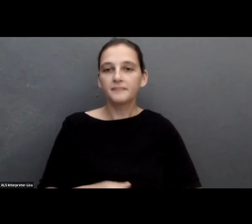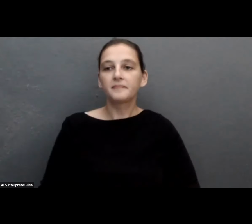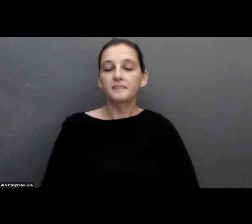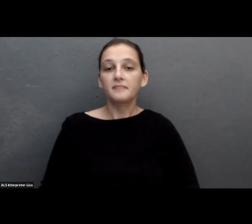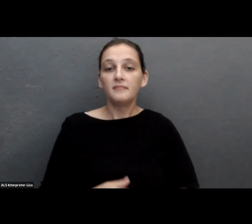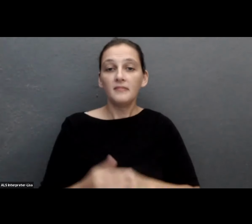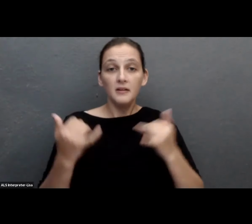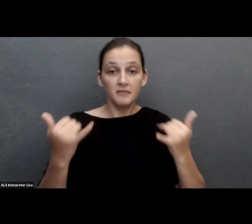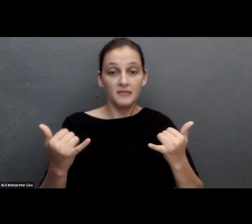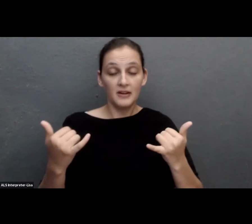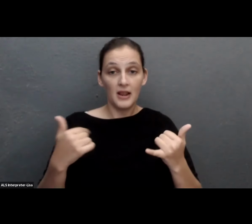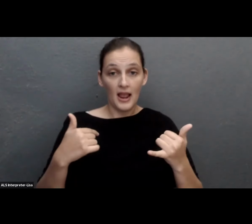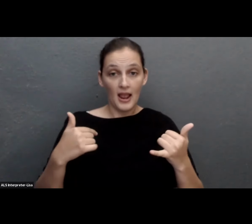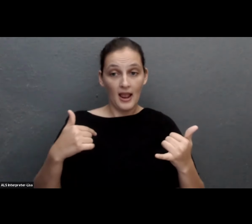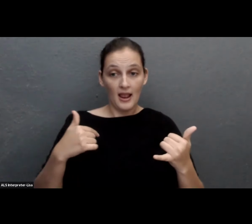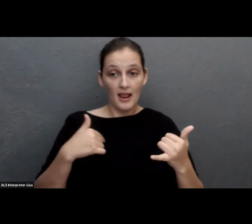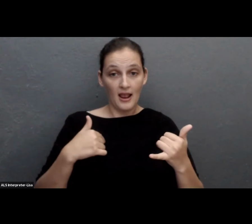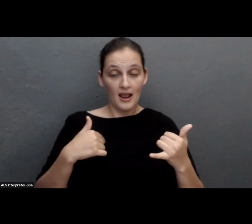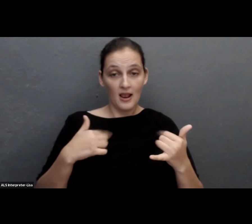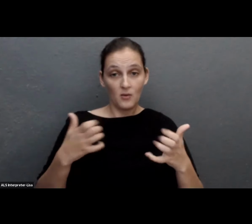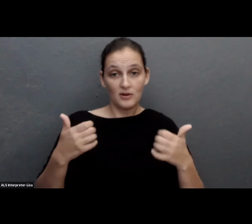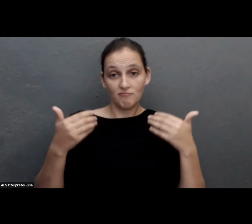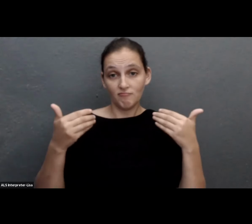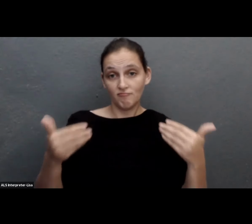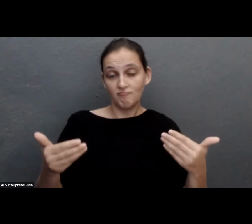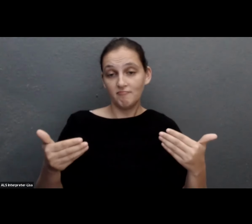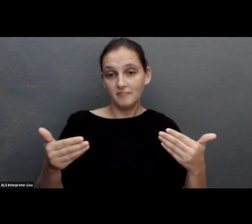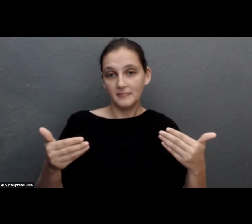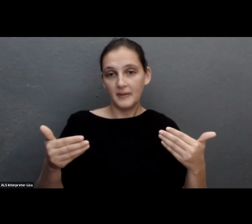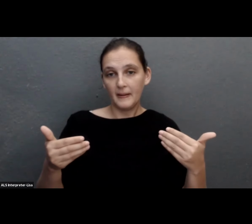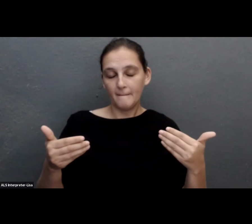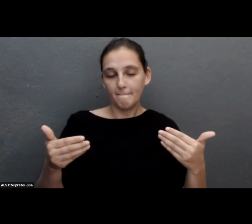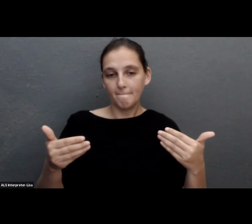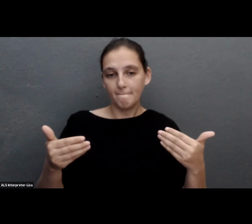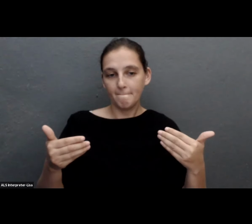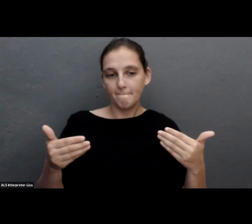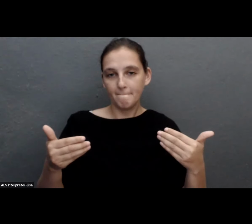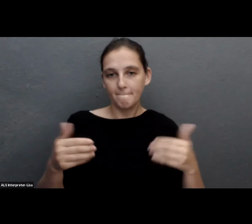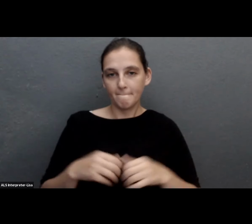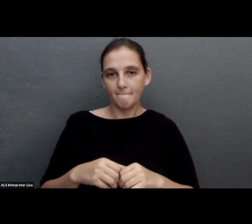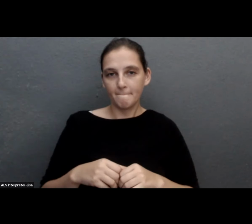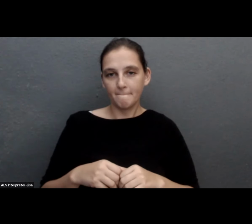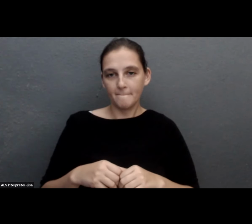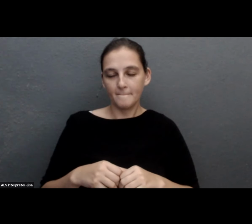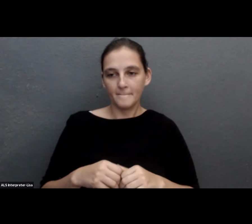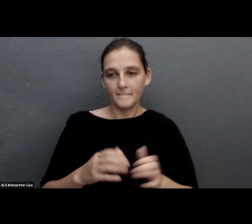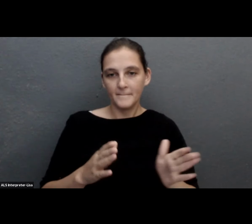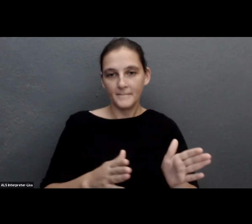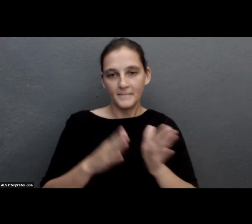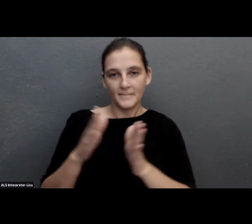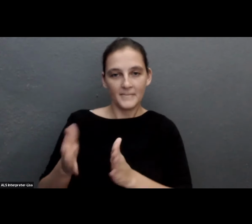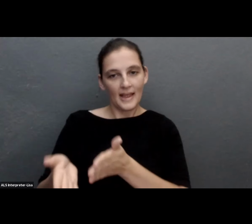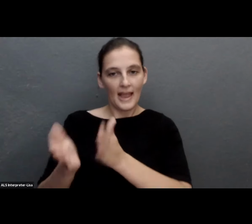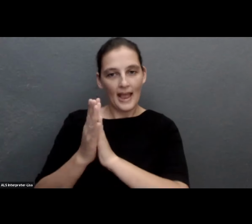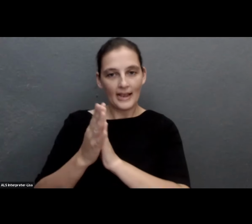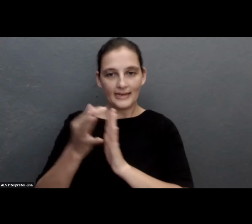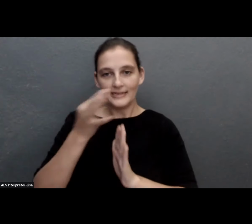I would like to kind of move on to our ask the expert in,